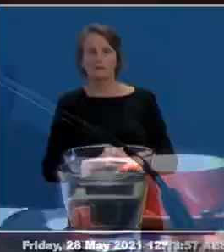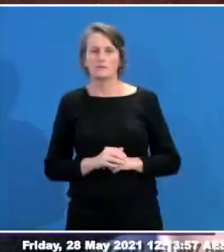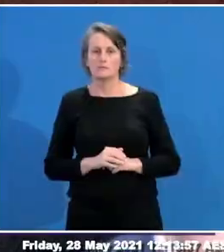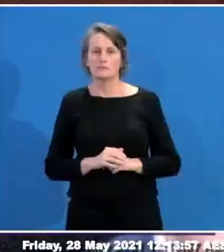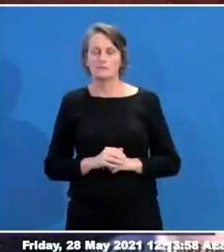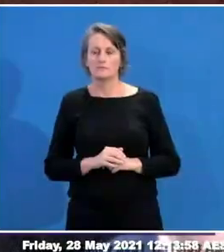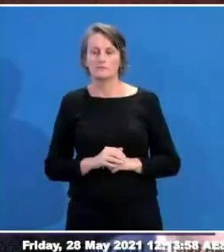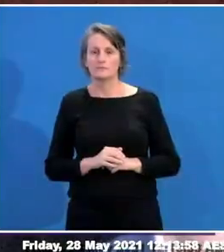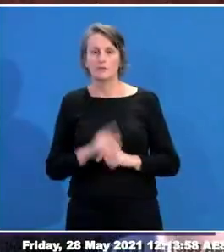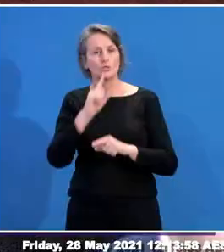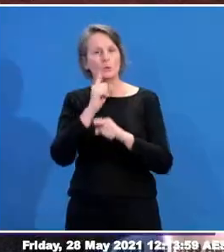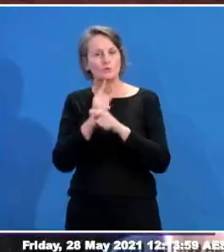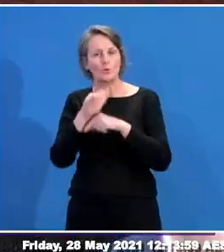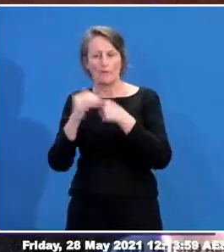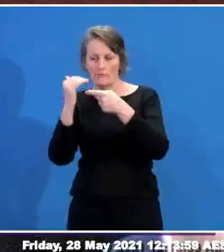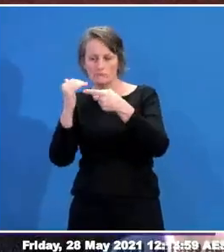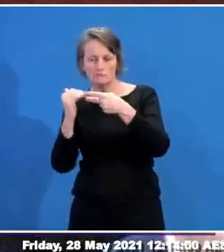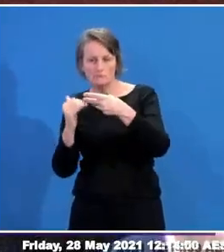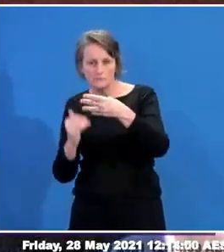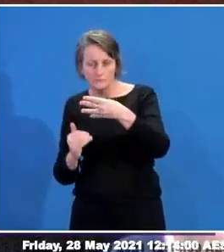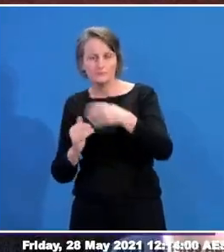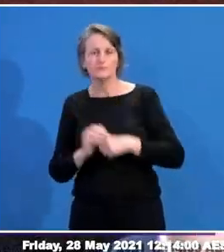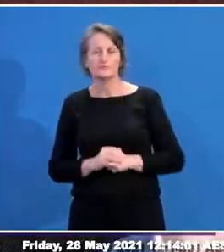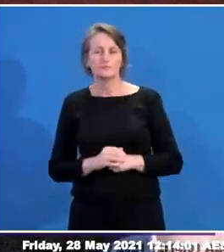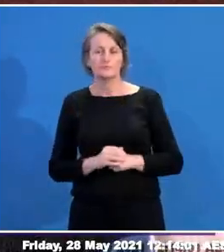It has particular allegations in a box and then there is some alleged